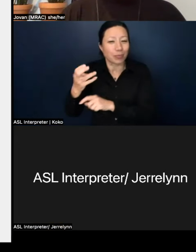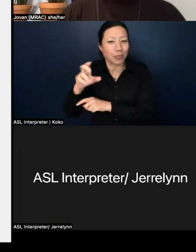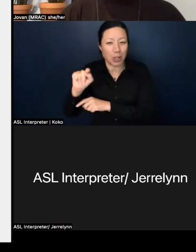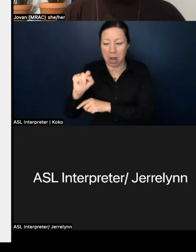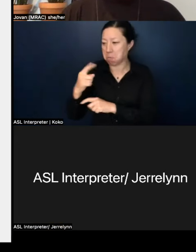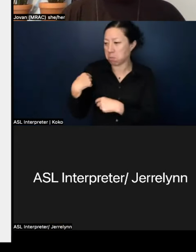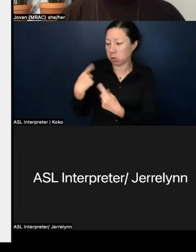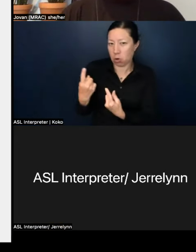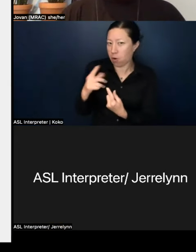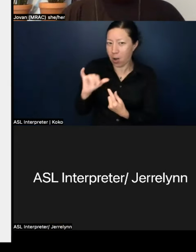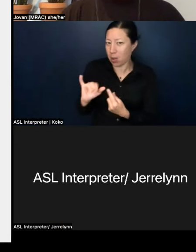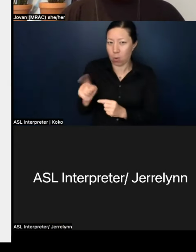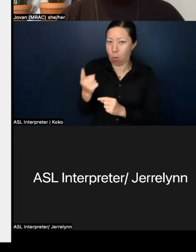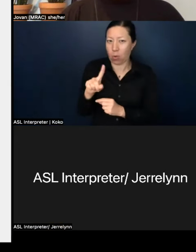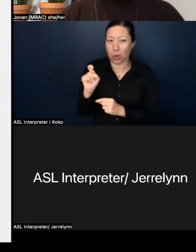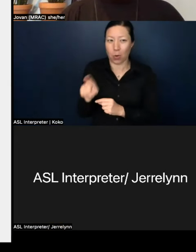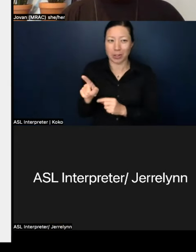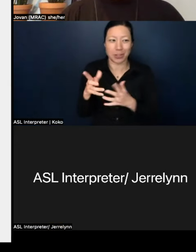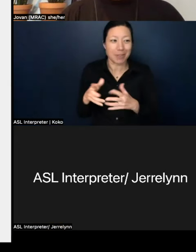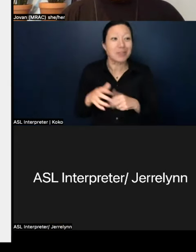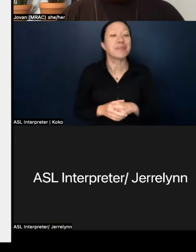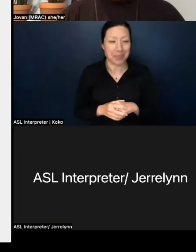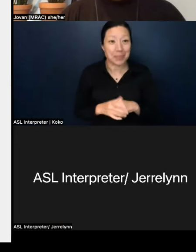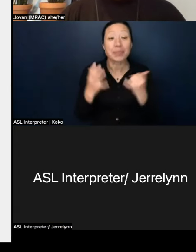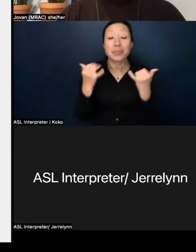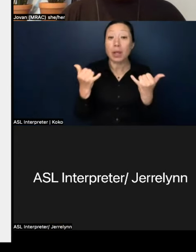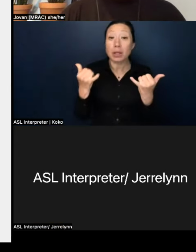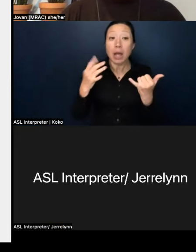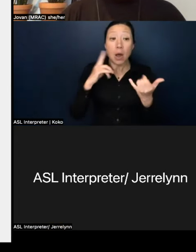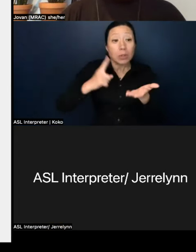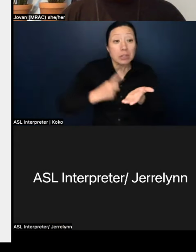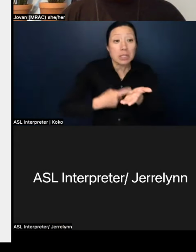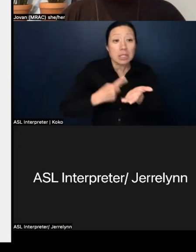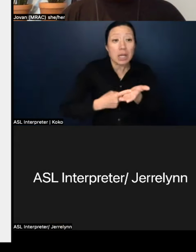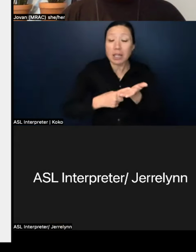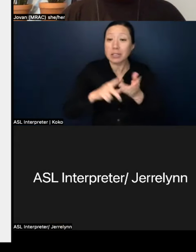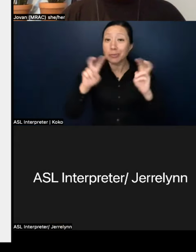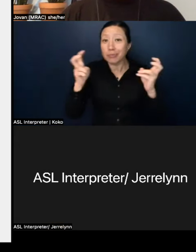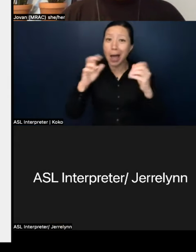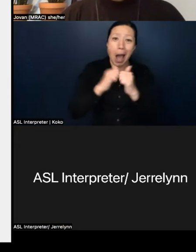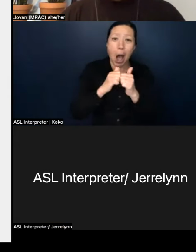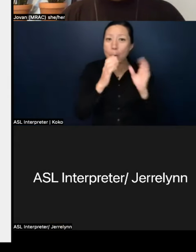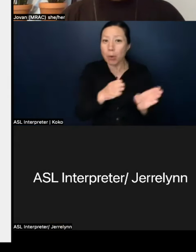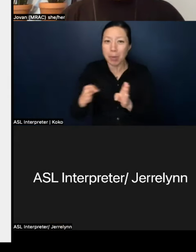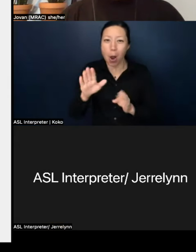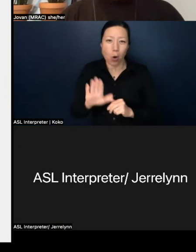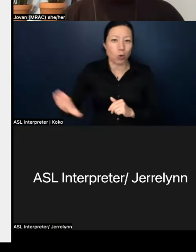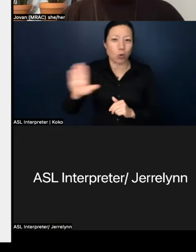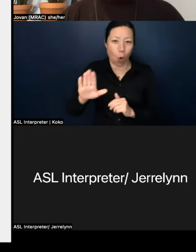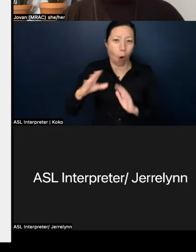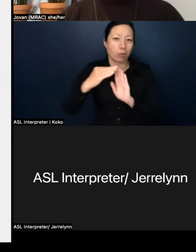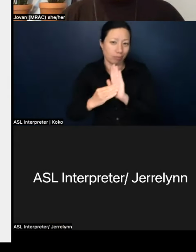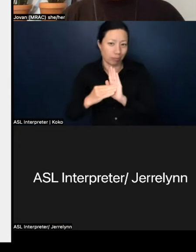All right, so let's talk about how to prepare a submission. So you will need to provide basic information about yourself.